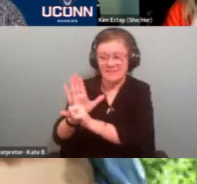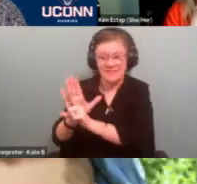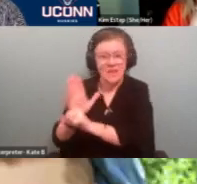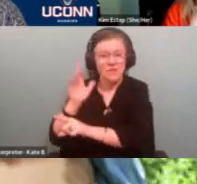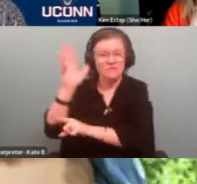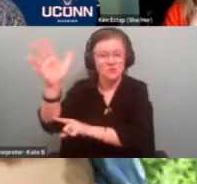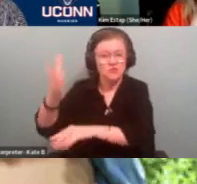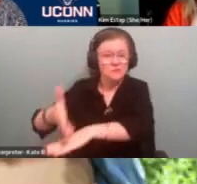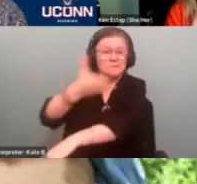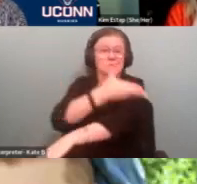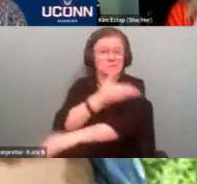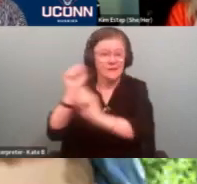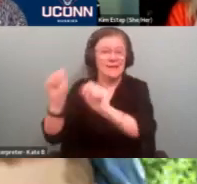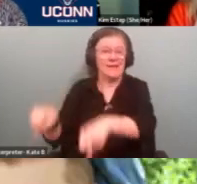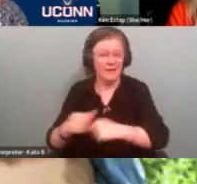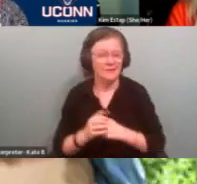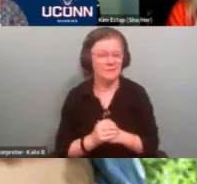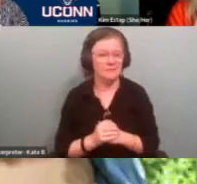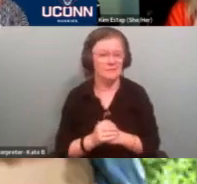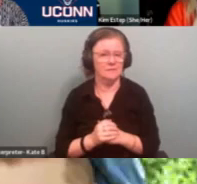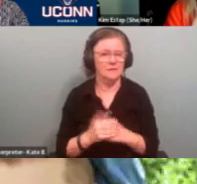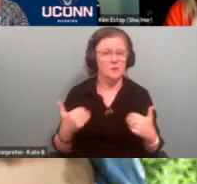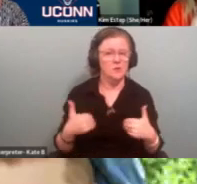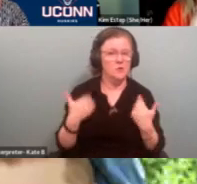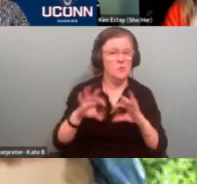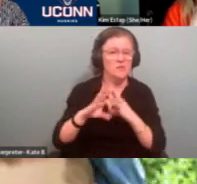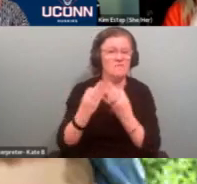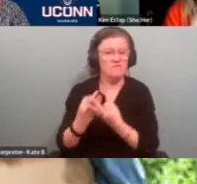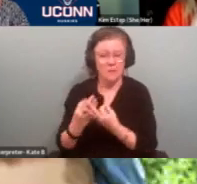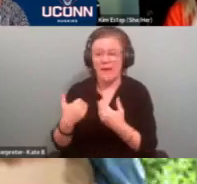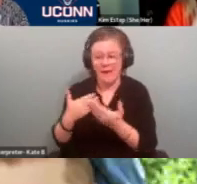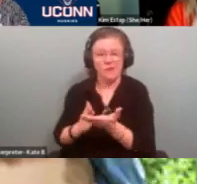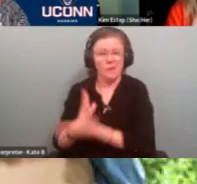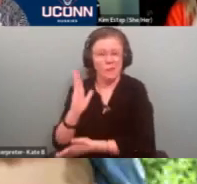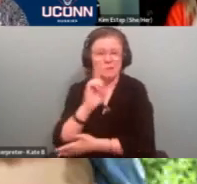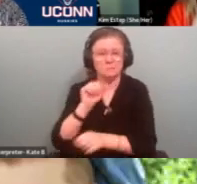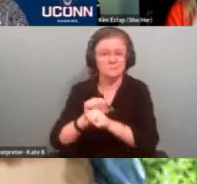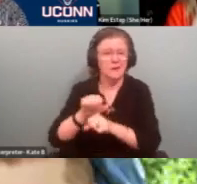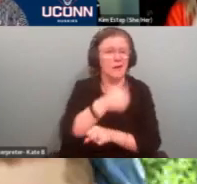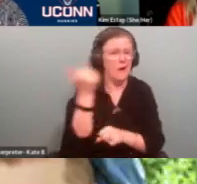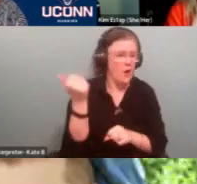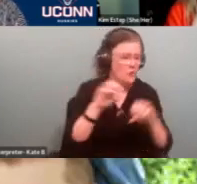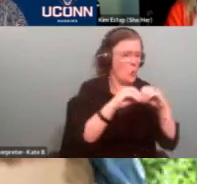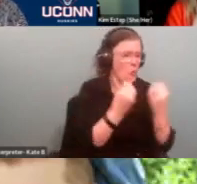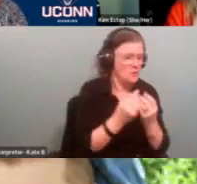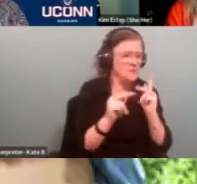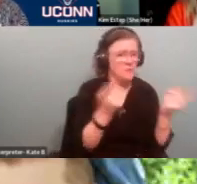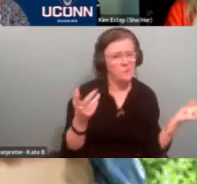their past. youth and families deserve to help other people walk alongside them, so that they don't have to go through